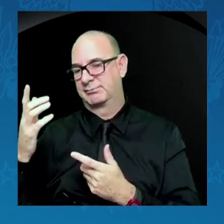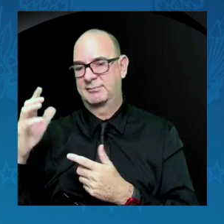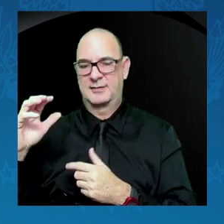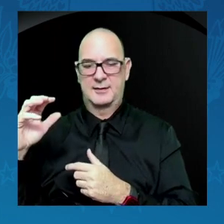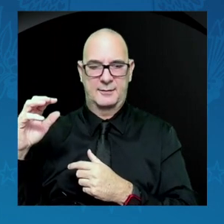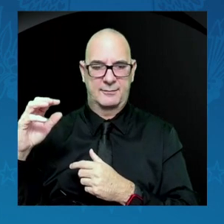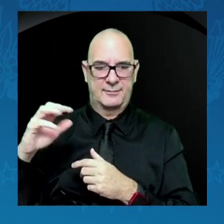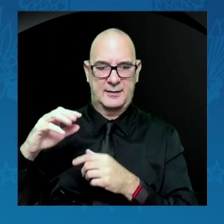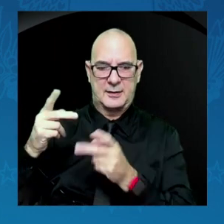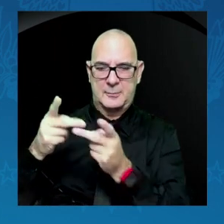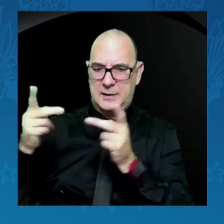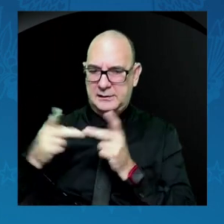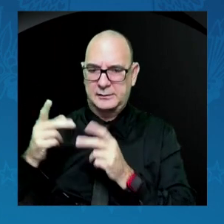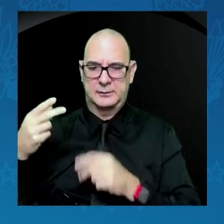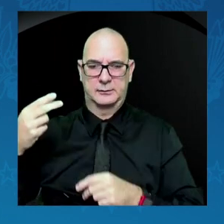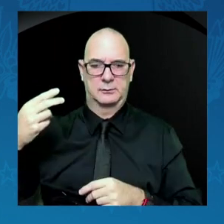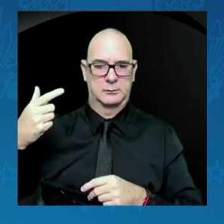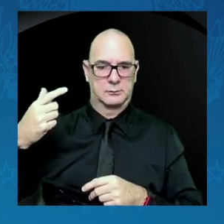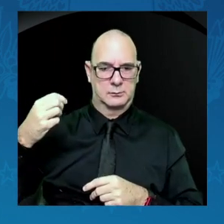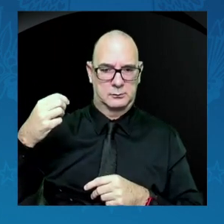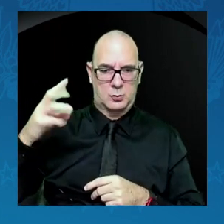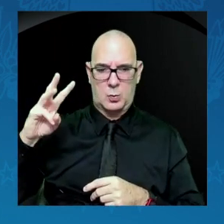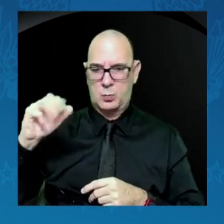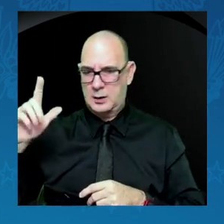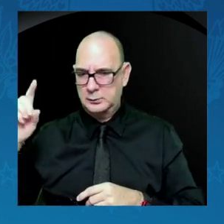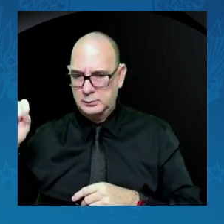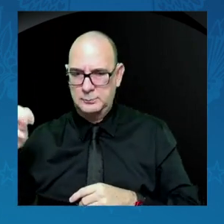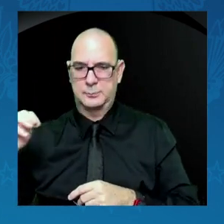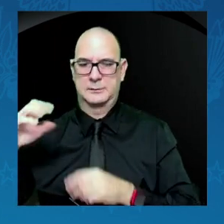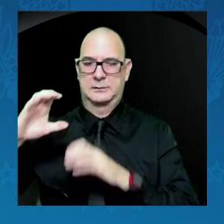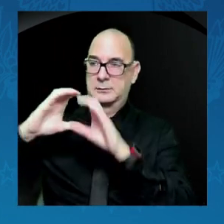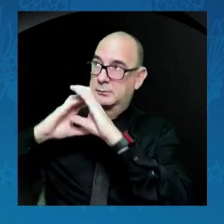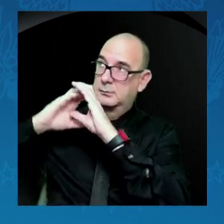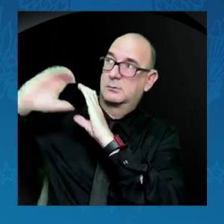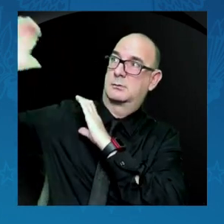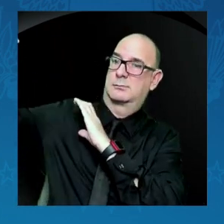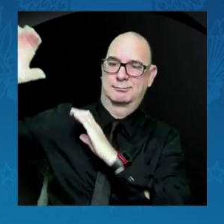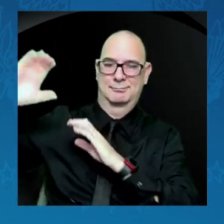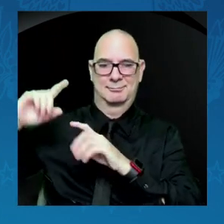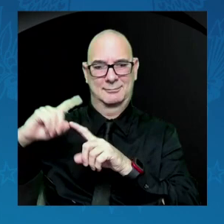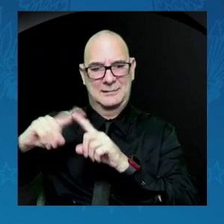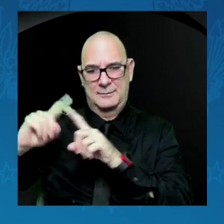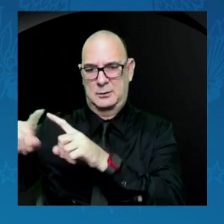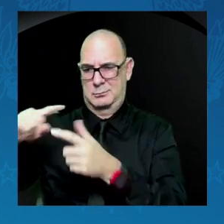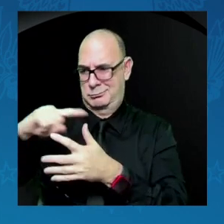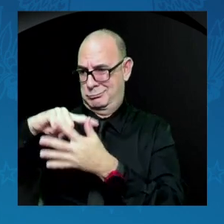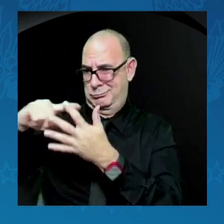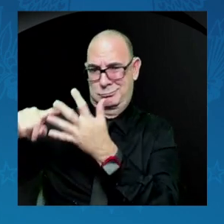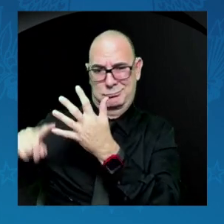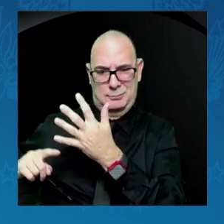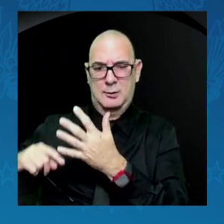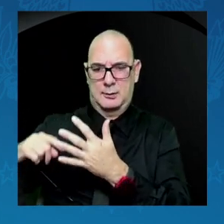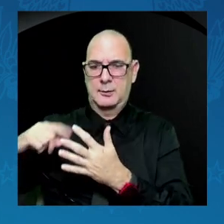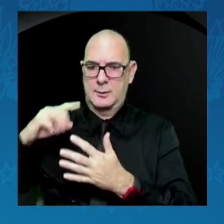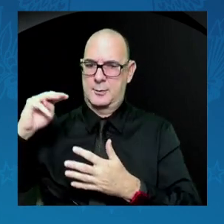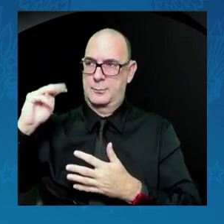whether it's the space telescope, whether it's APL, Maryland really is a home or space activity and activity